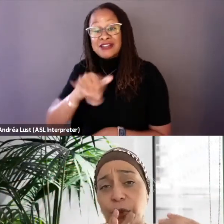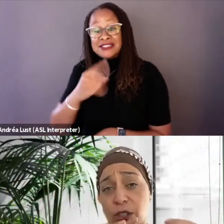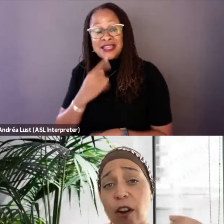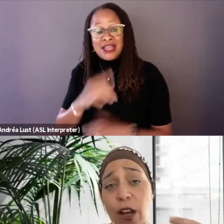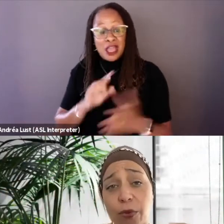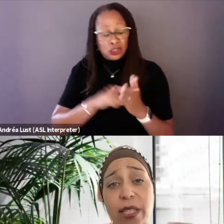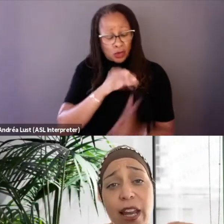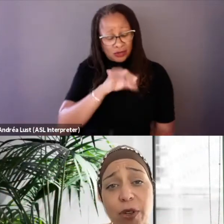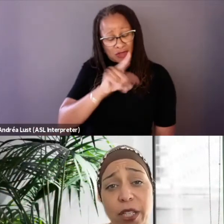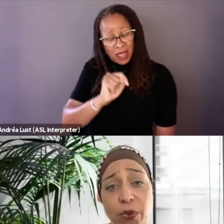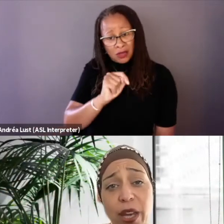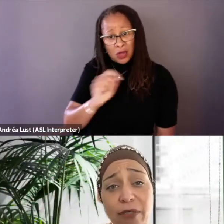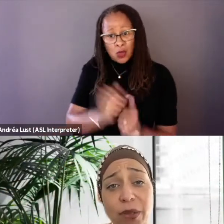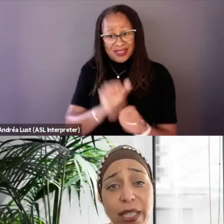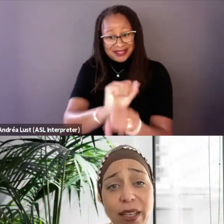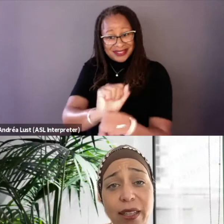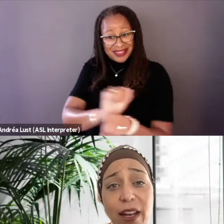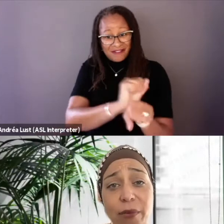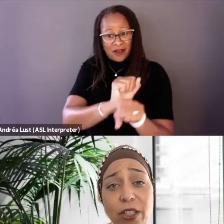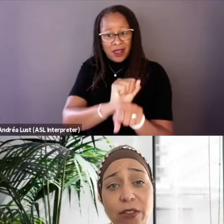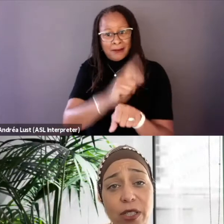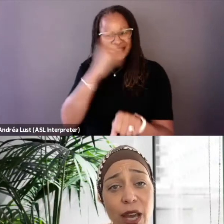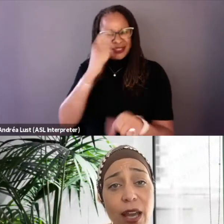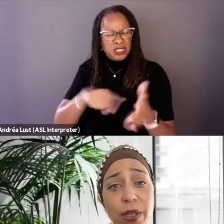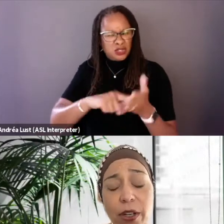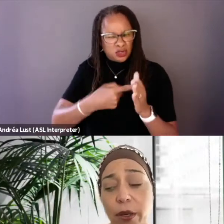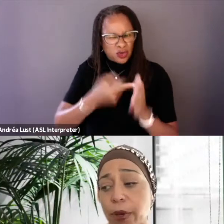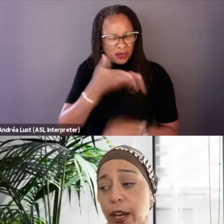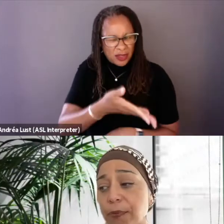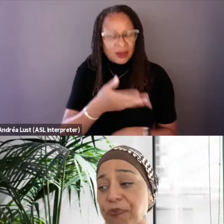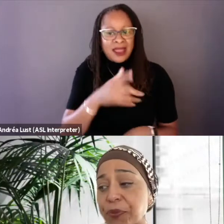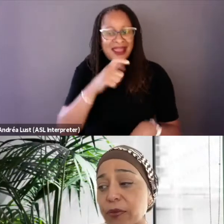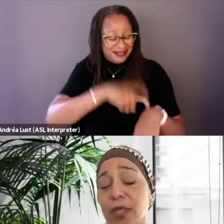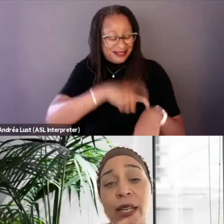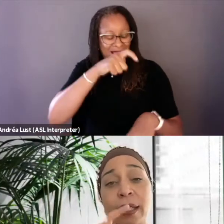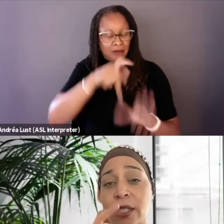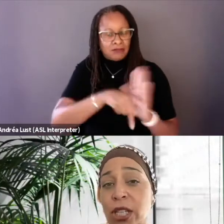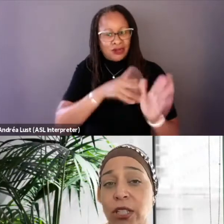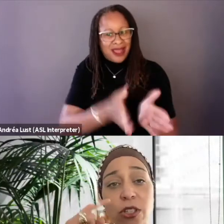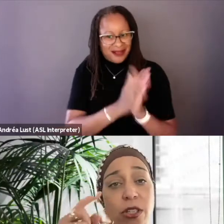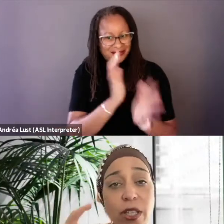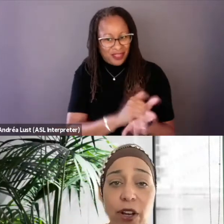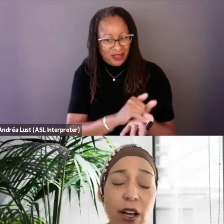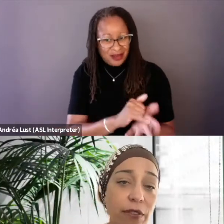we start out with slavery because we have to begin there I mean, just for the time period, but it continues to evolve.